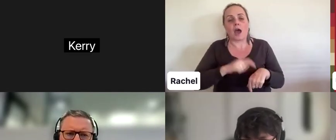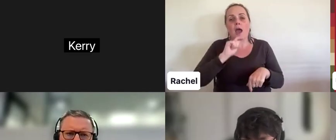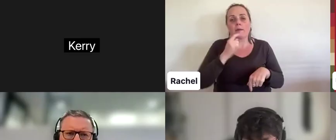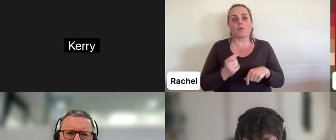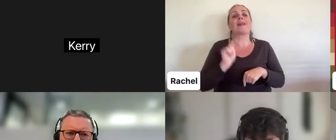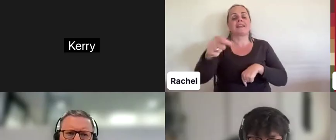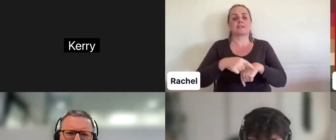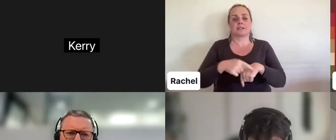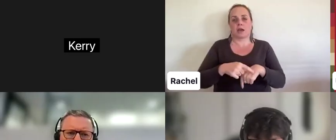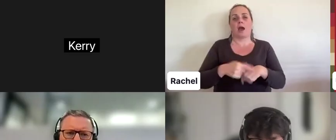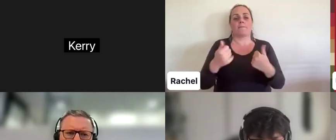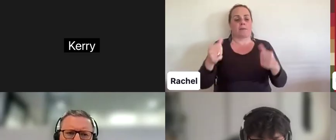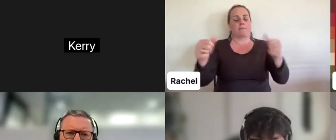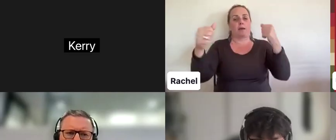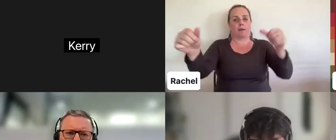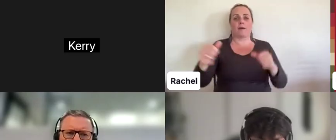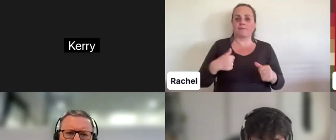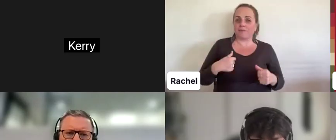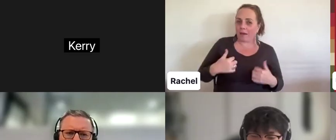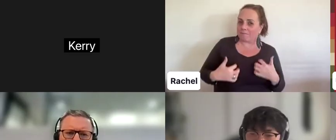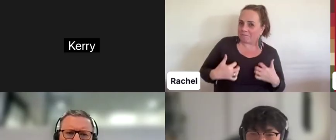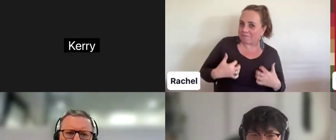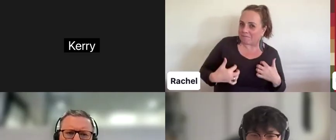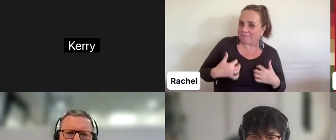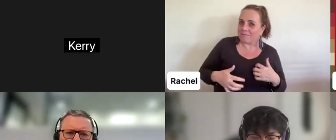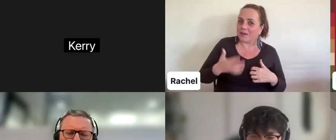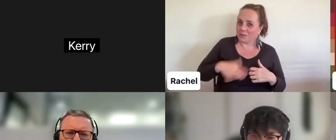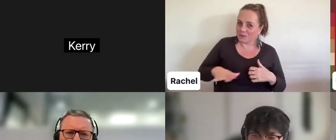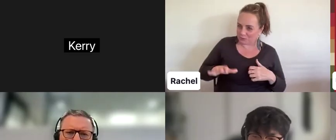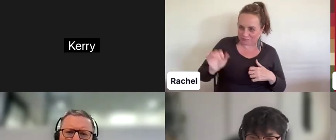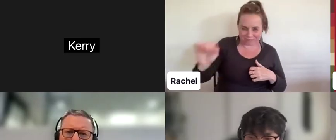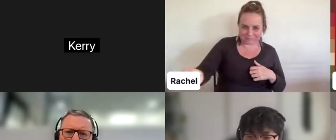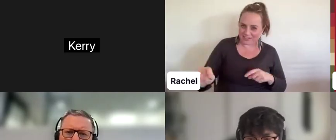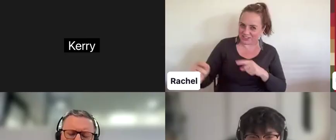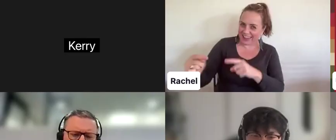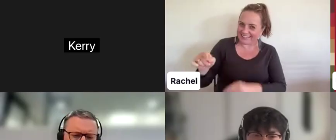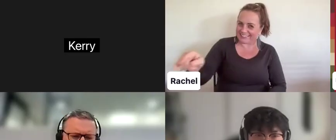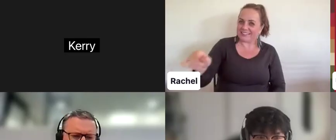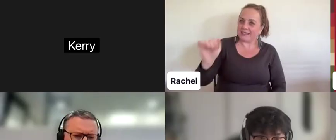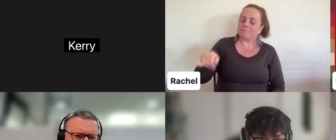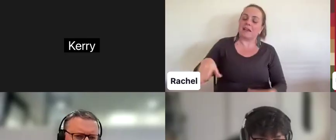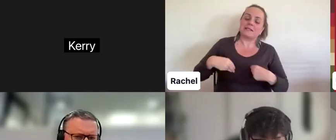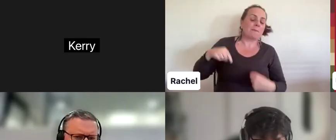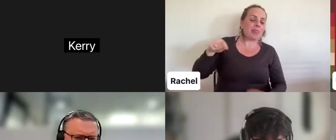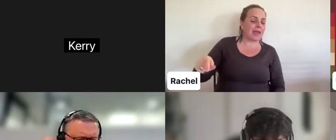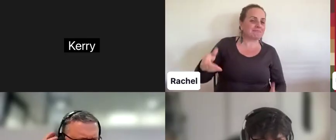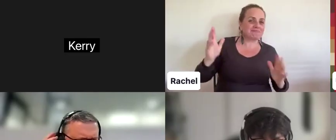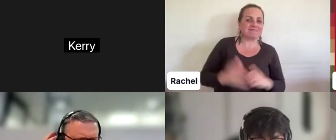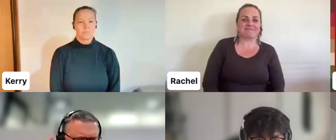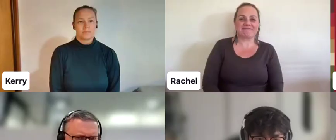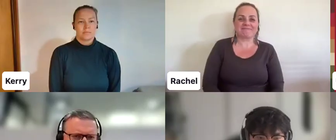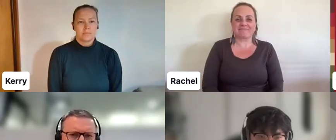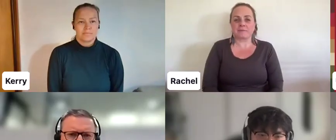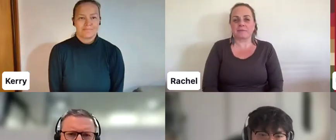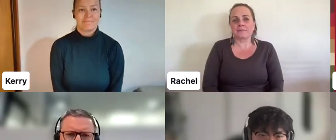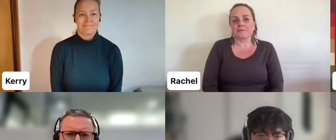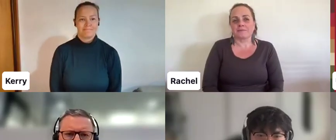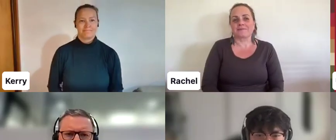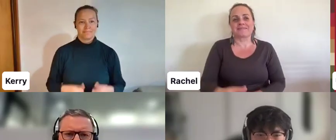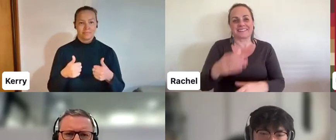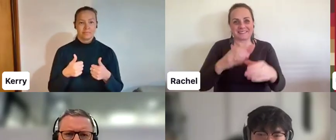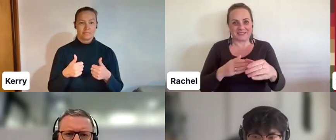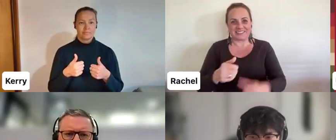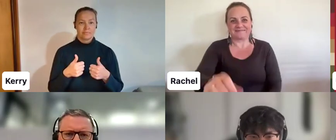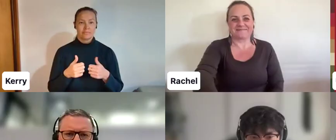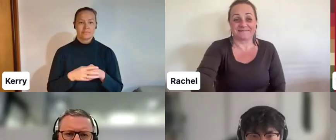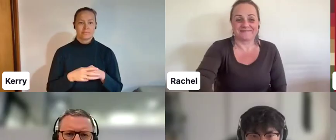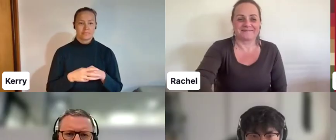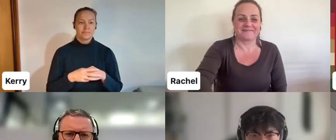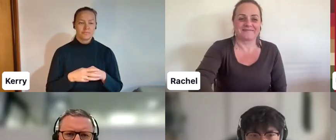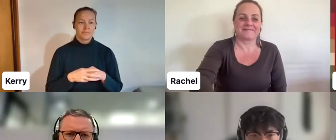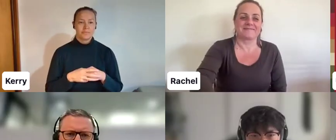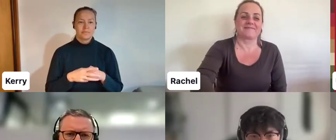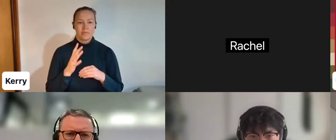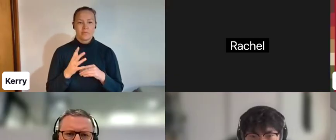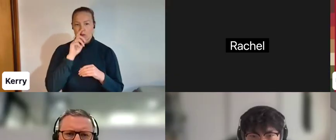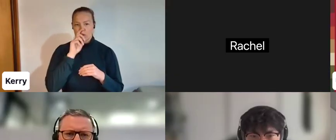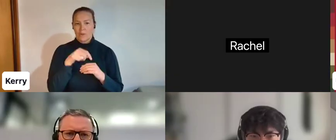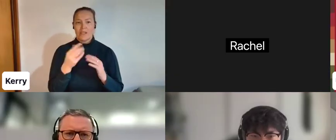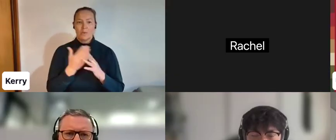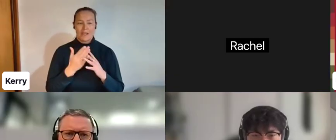very keen to take her up on that statement. So although the Kiwi Access card has been around